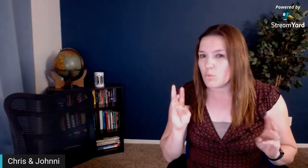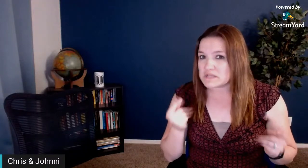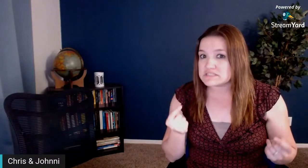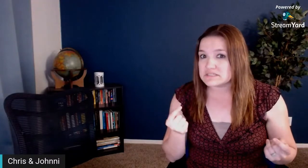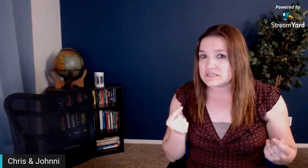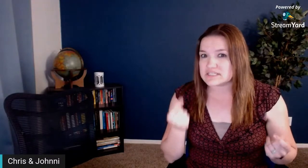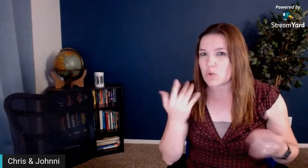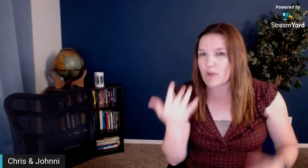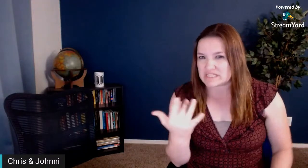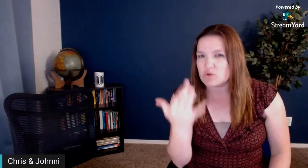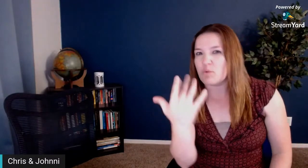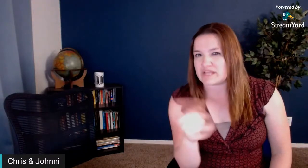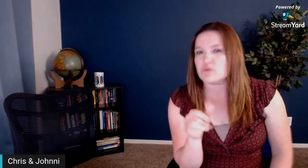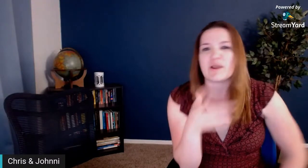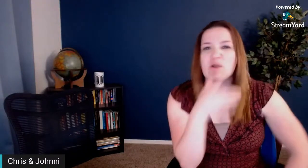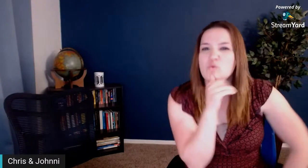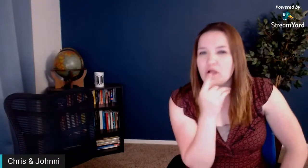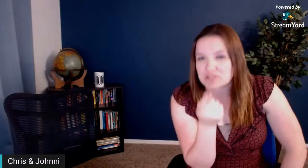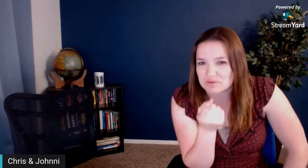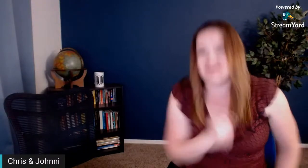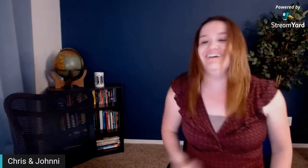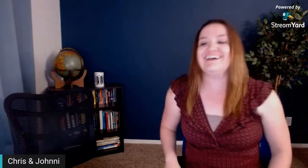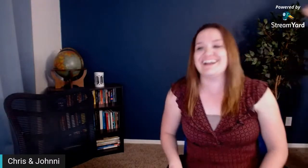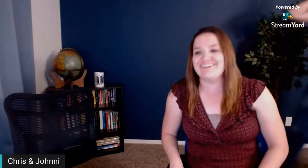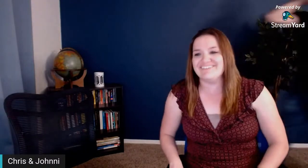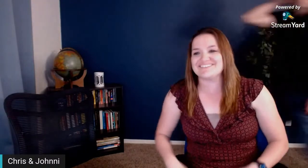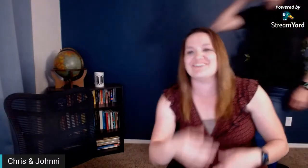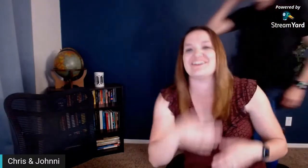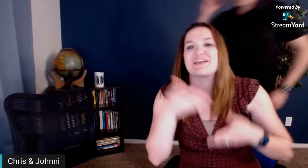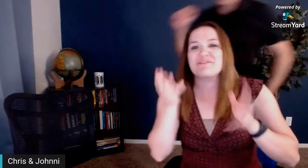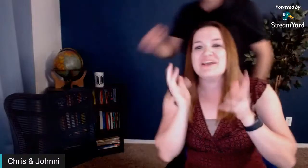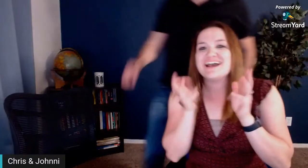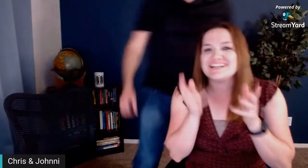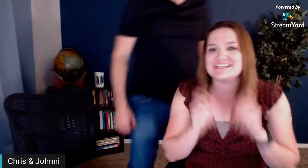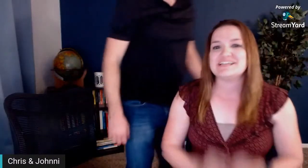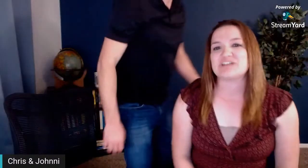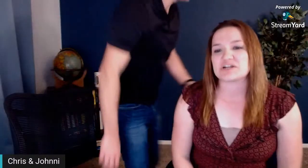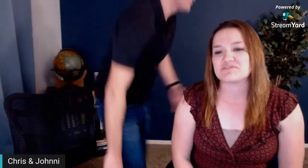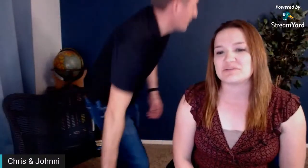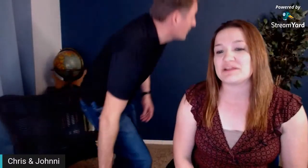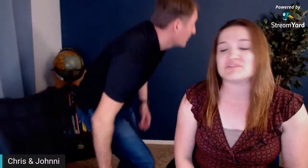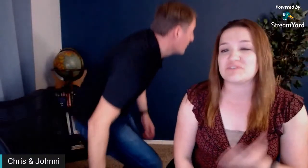what he's like wait wait wait who are you so like hey talk to him for a little bit it was